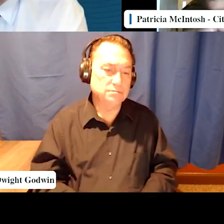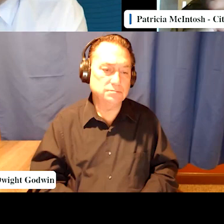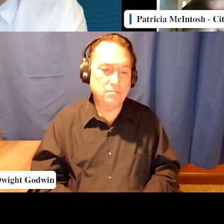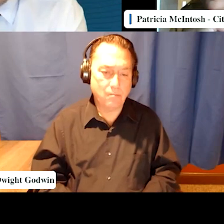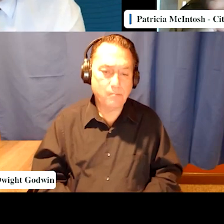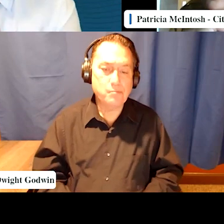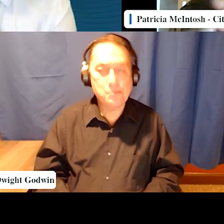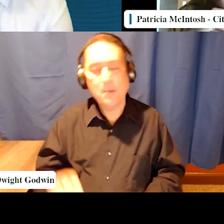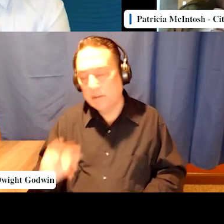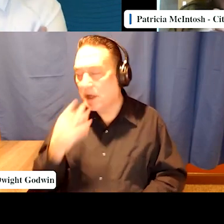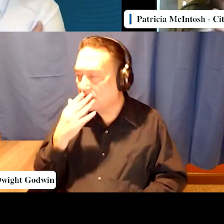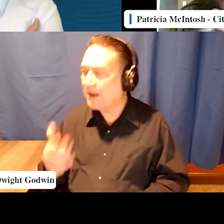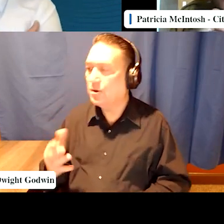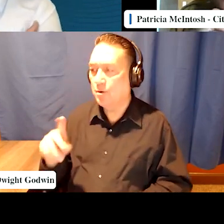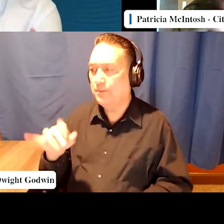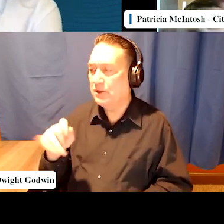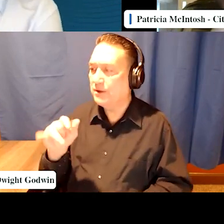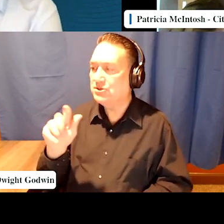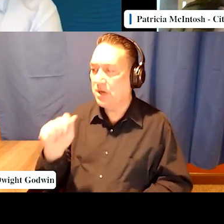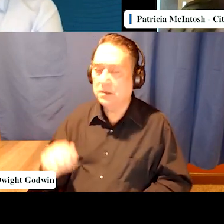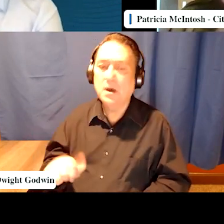Okay. Thank you, Patricia. Another question for you.